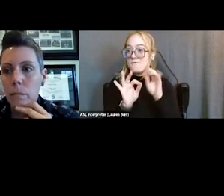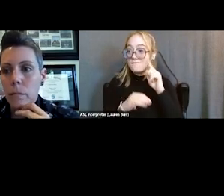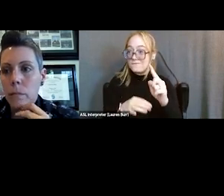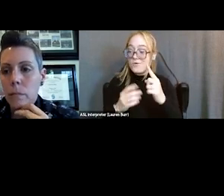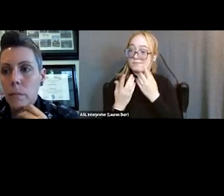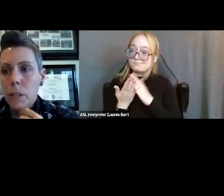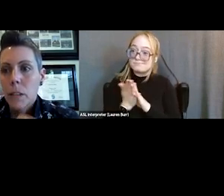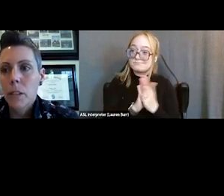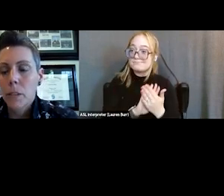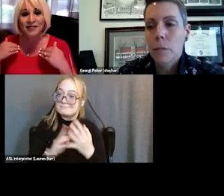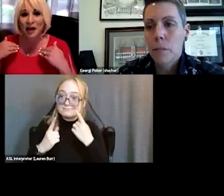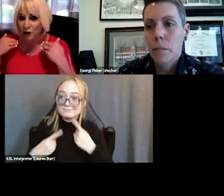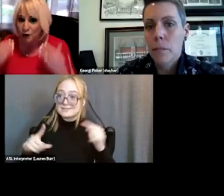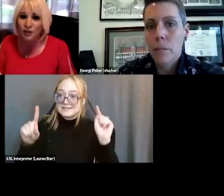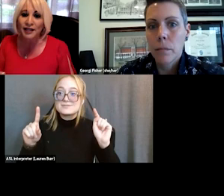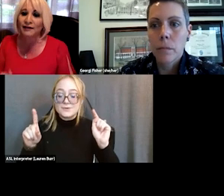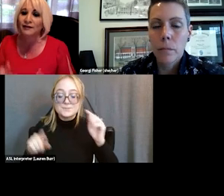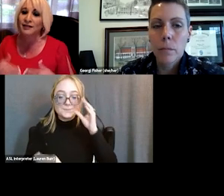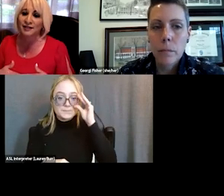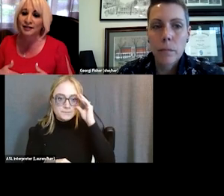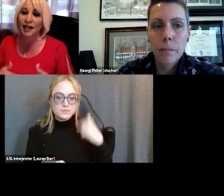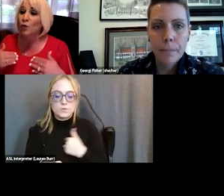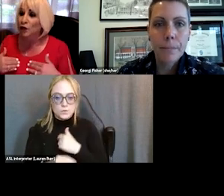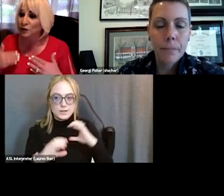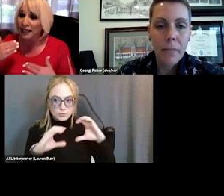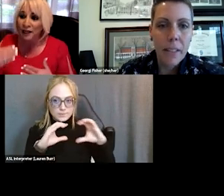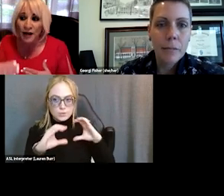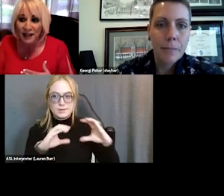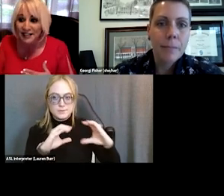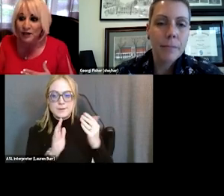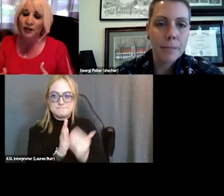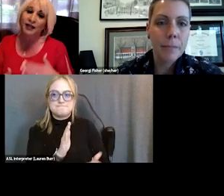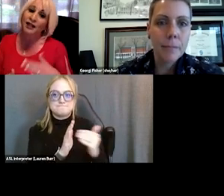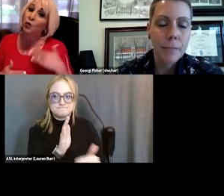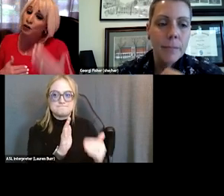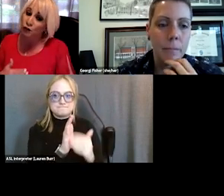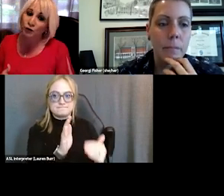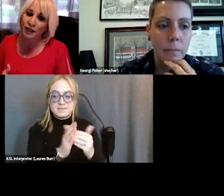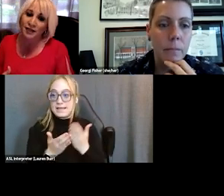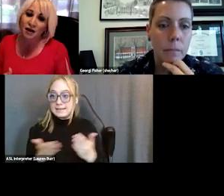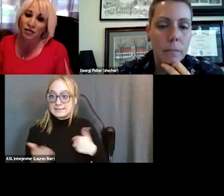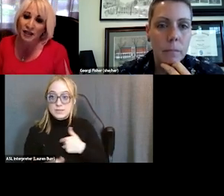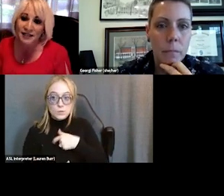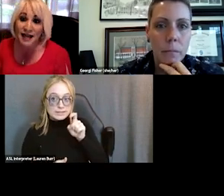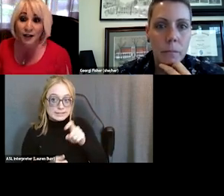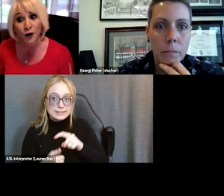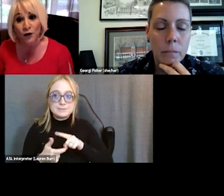very successful is that we communicate consistently, we communicate on things that we need. We also communicate on things that, you know,